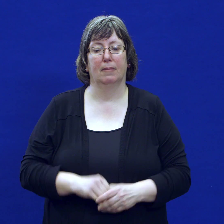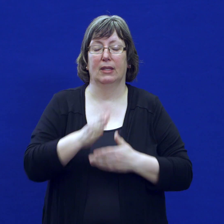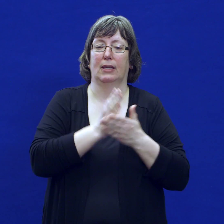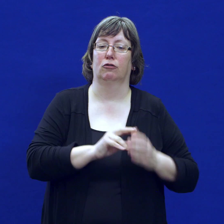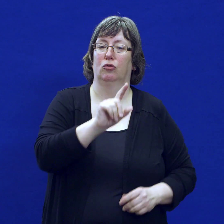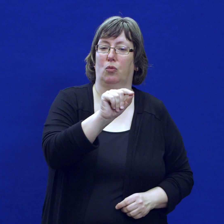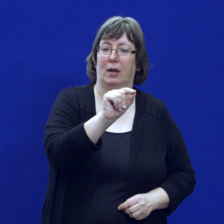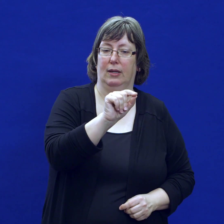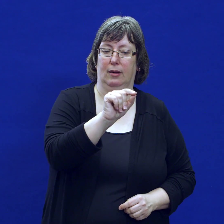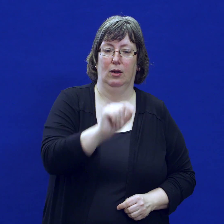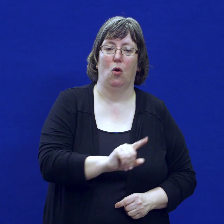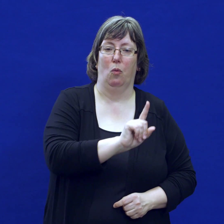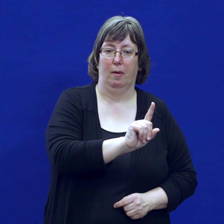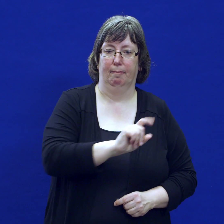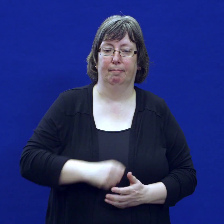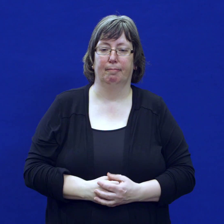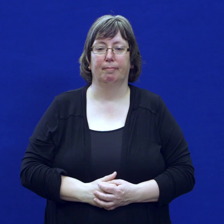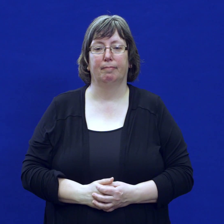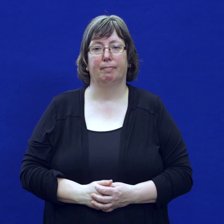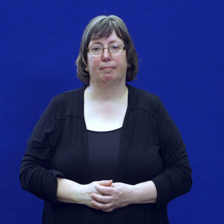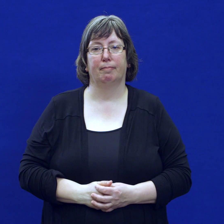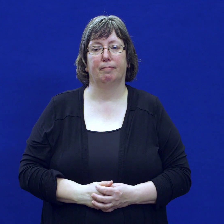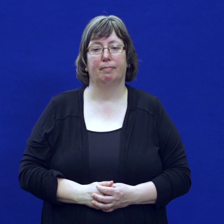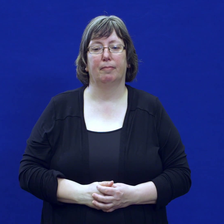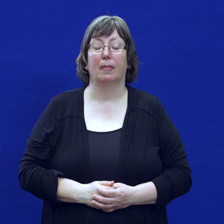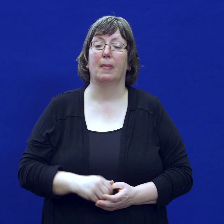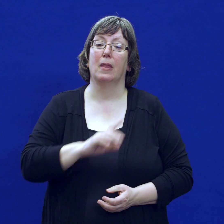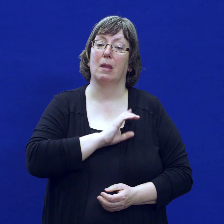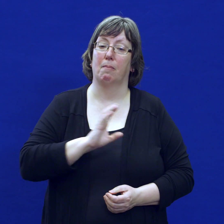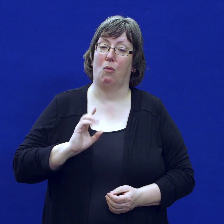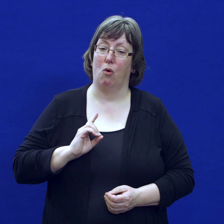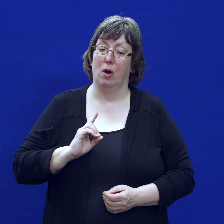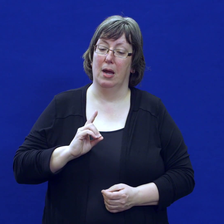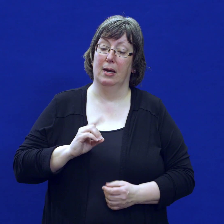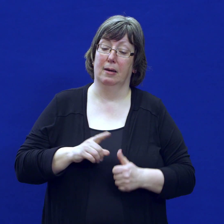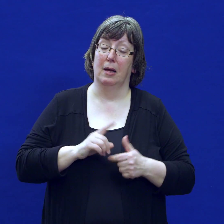section 20 subsection 1 the board, committee